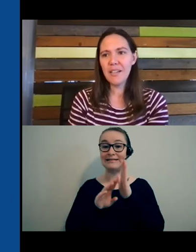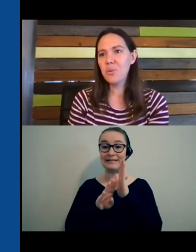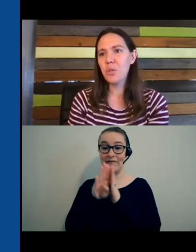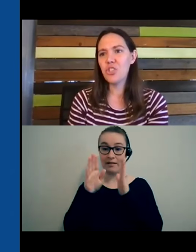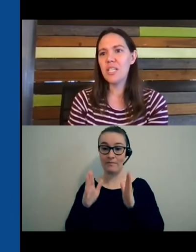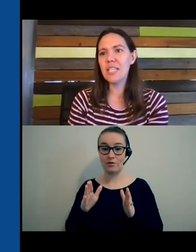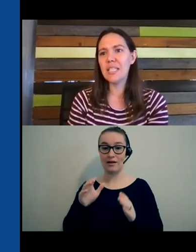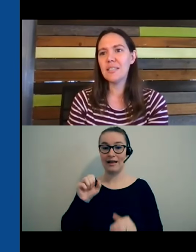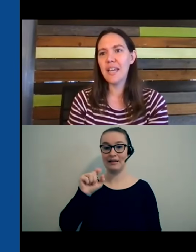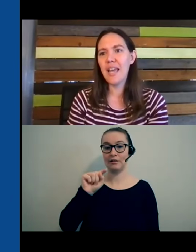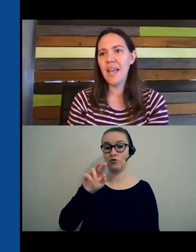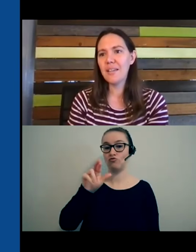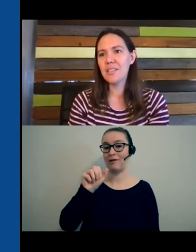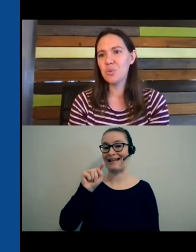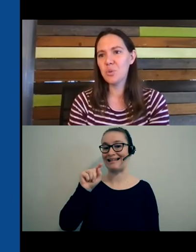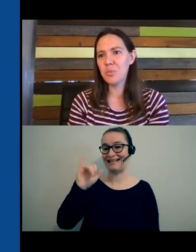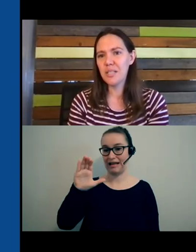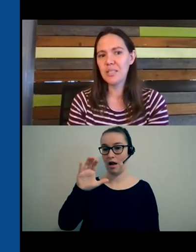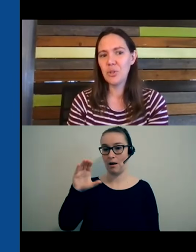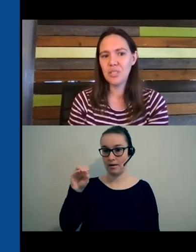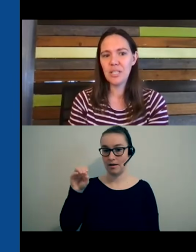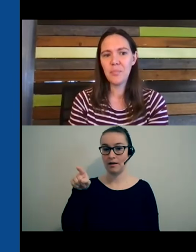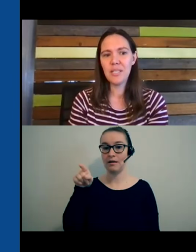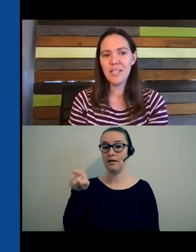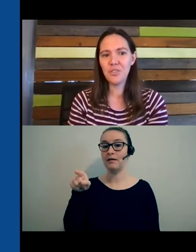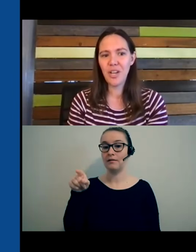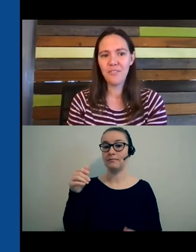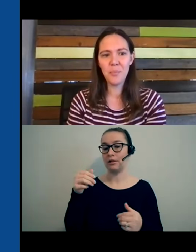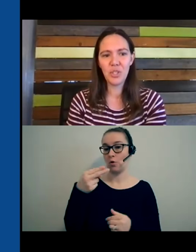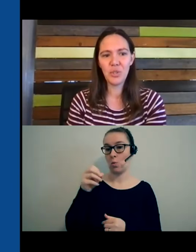which is a headless WordPress hosting company if you're not familiar with it.